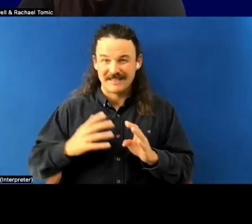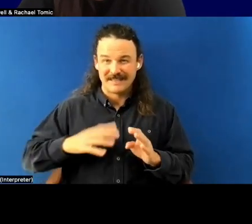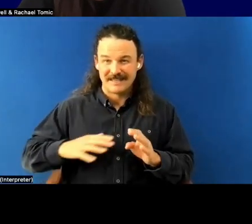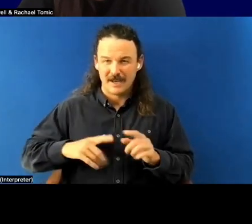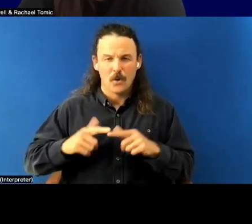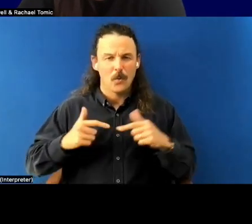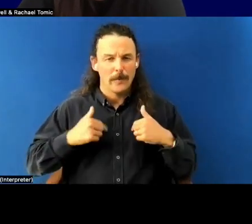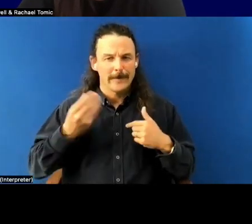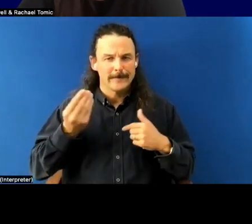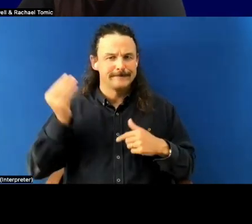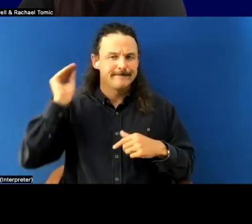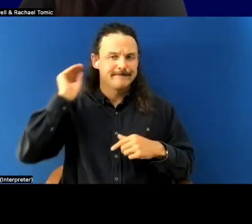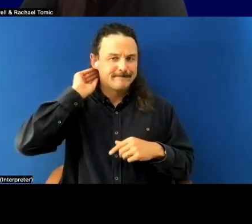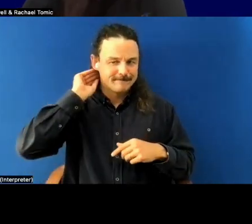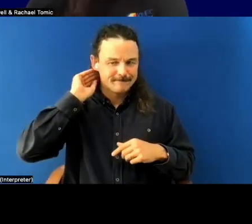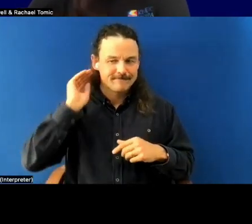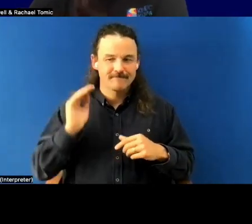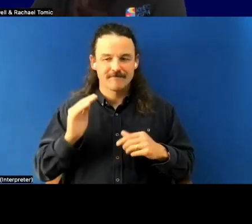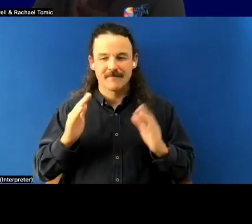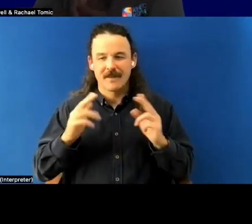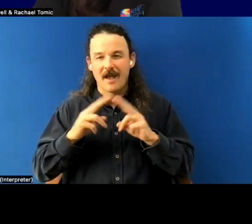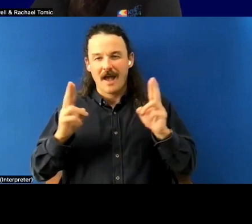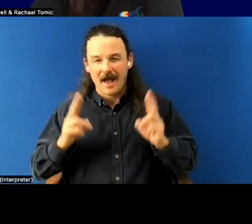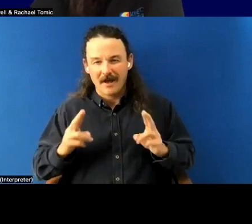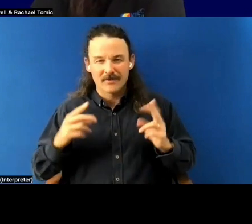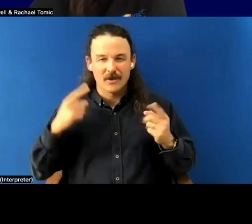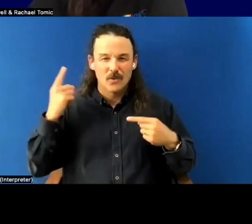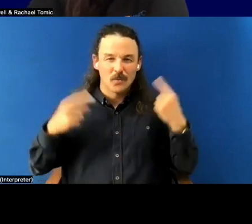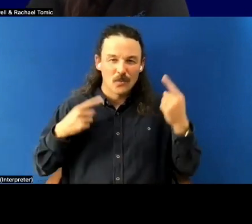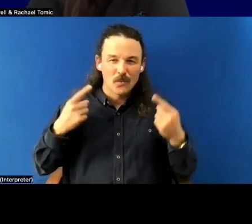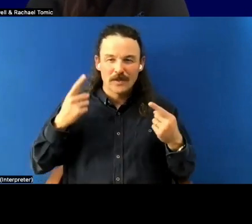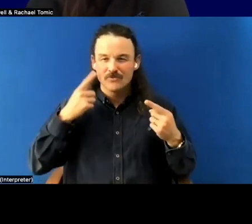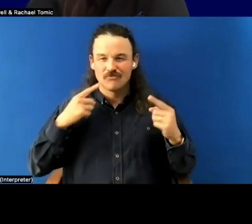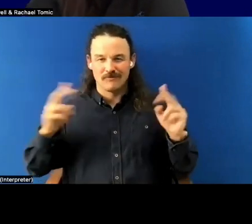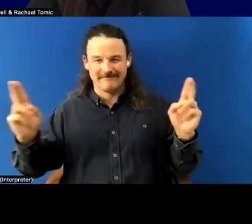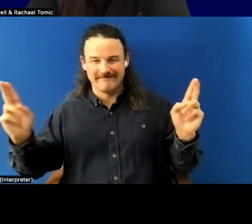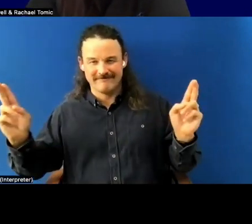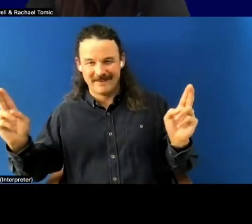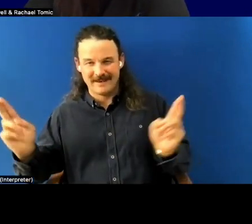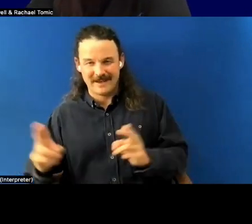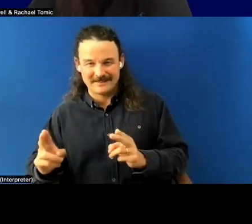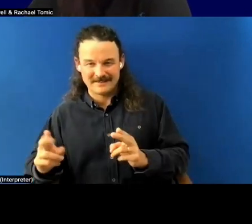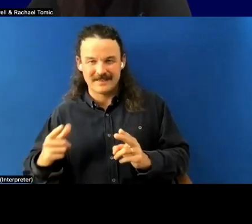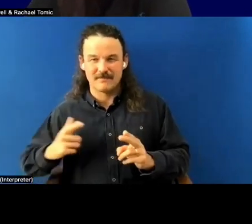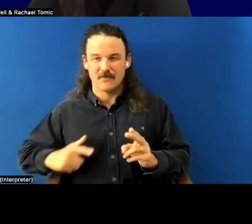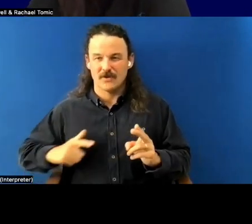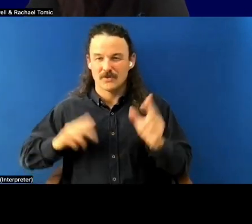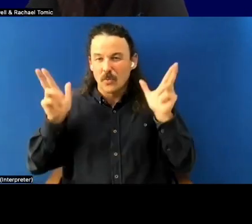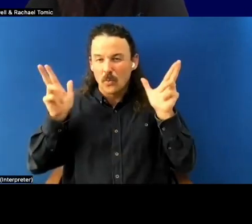in the house because she has auditory processing needs which mean that when things are too noisy,